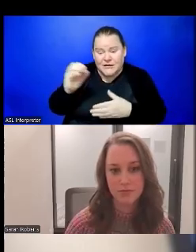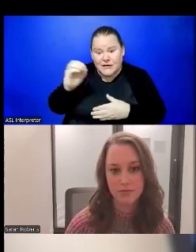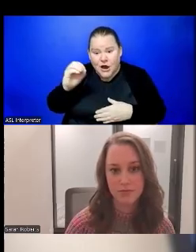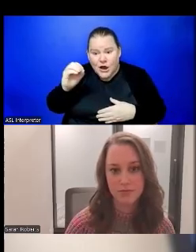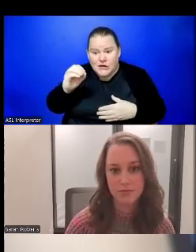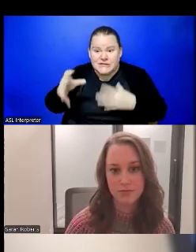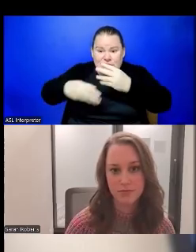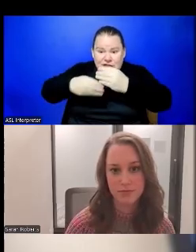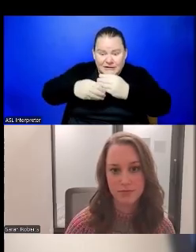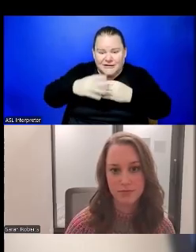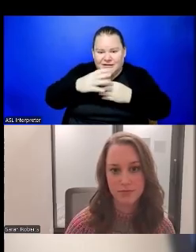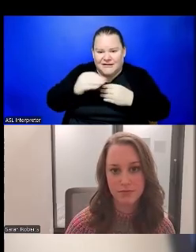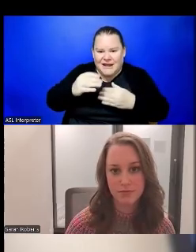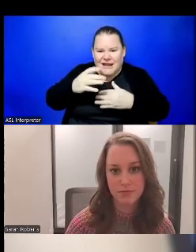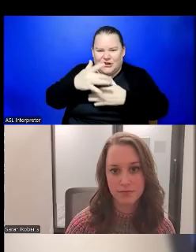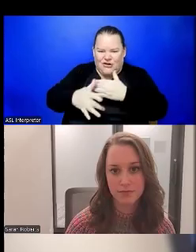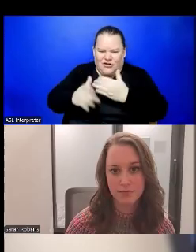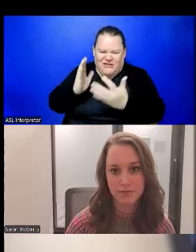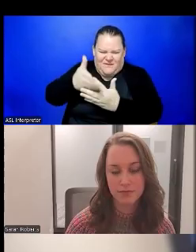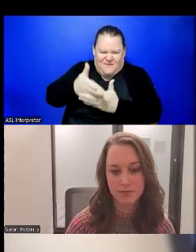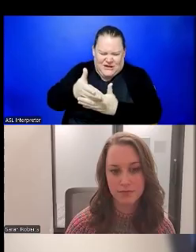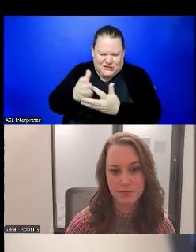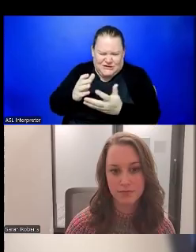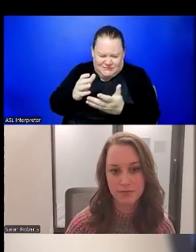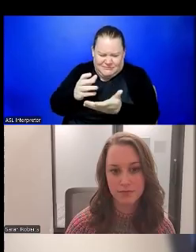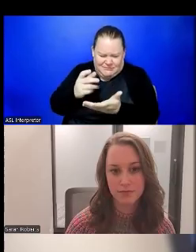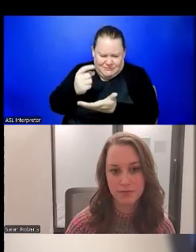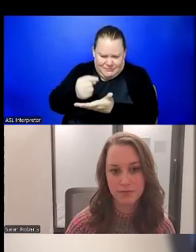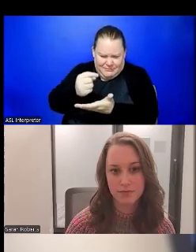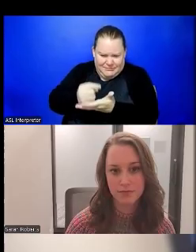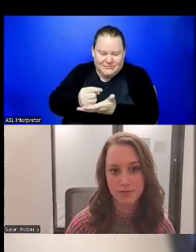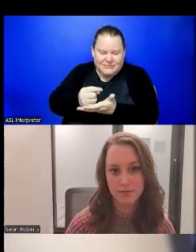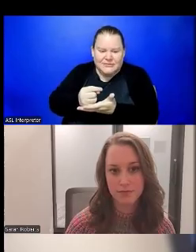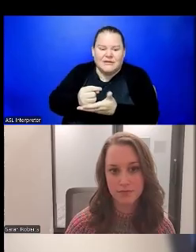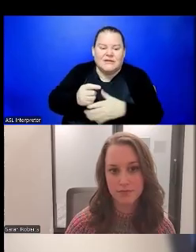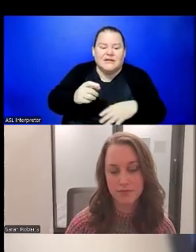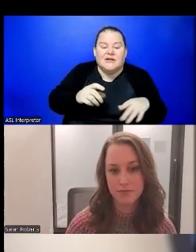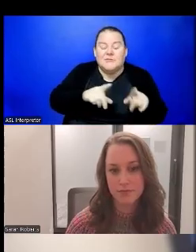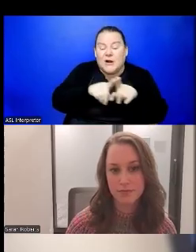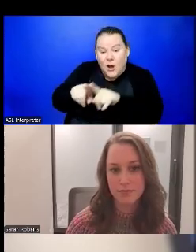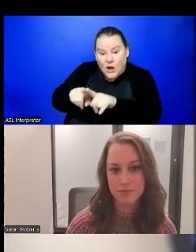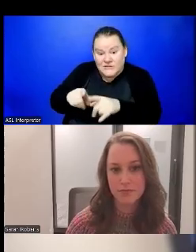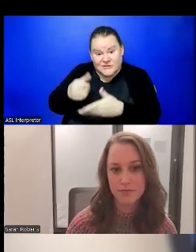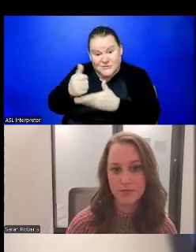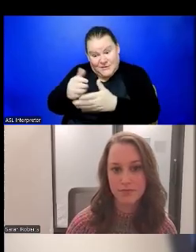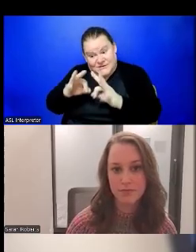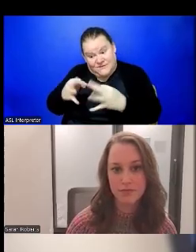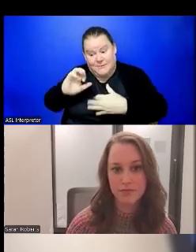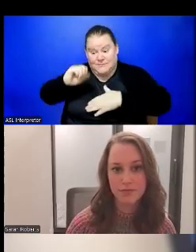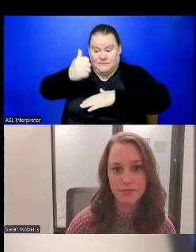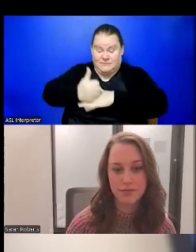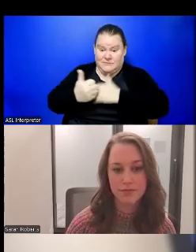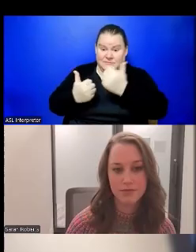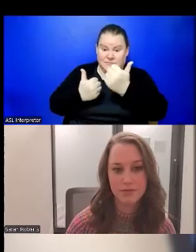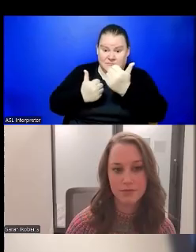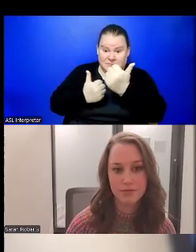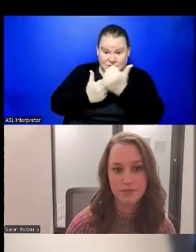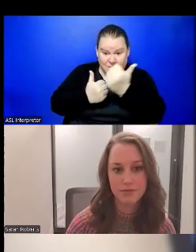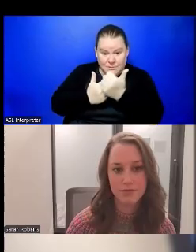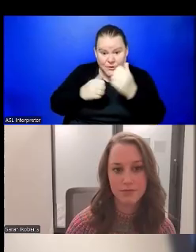therapies, but it also allows for the families to establish support systems, including with other families or parent support